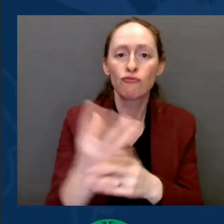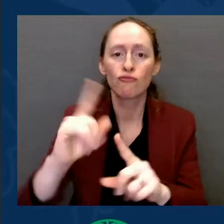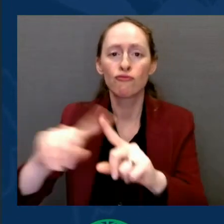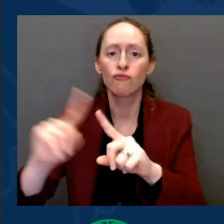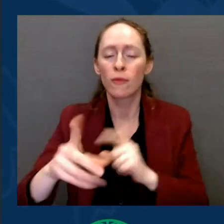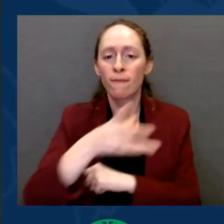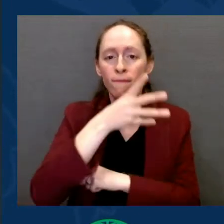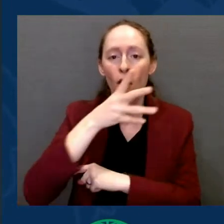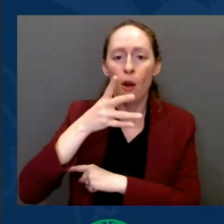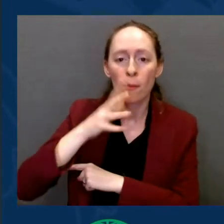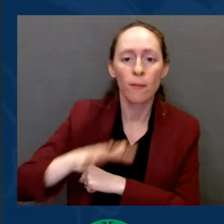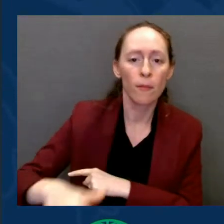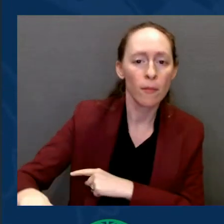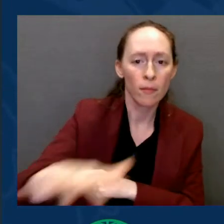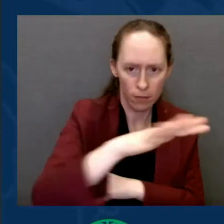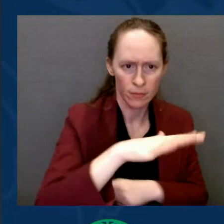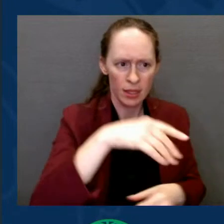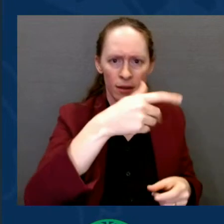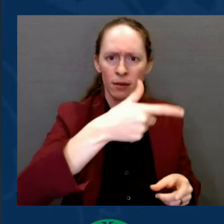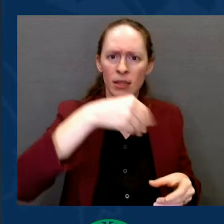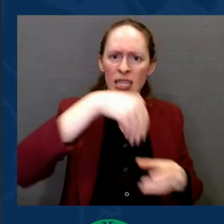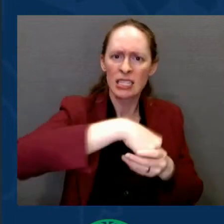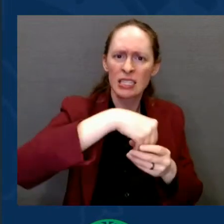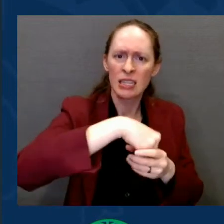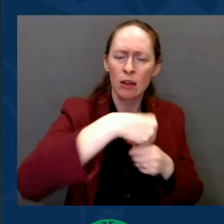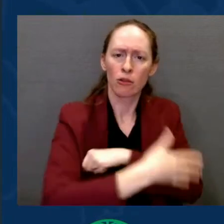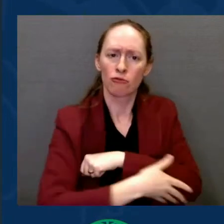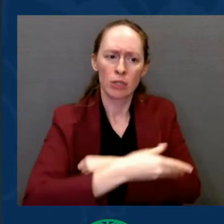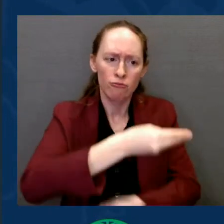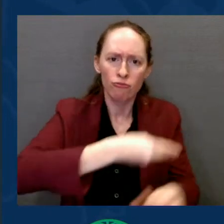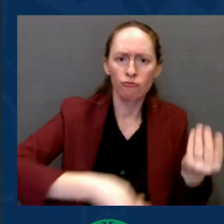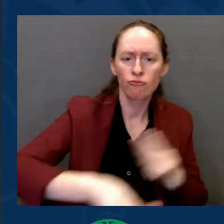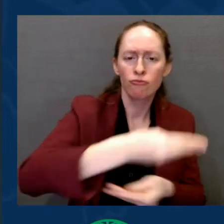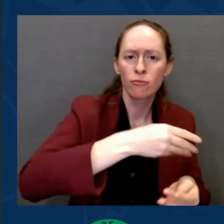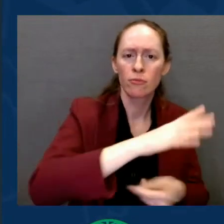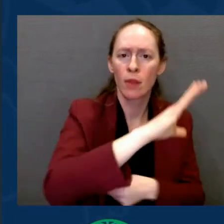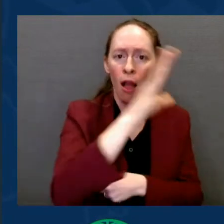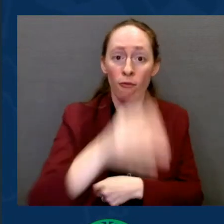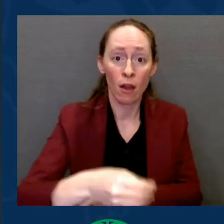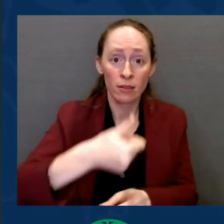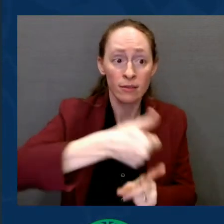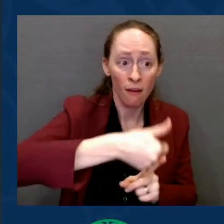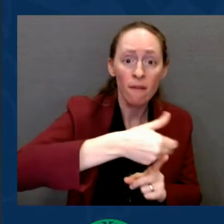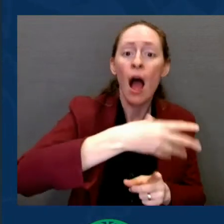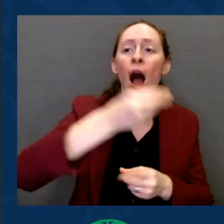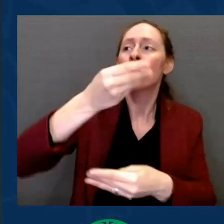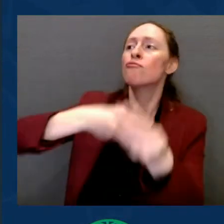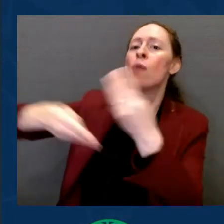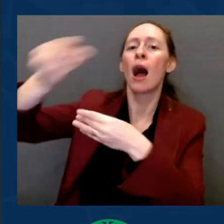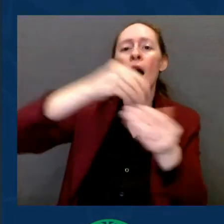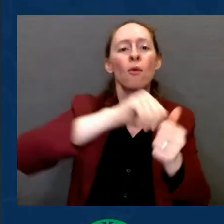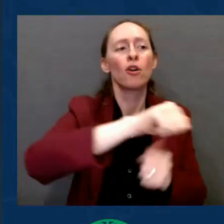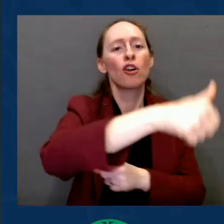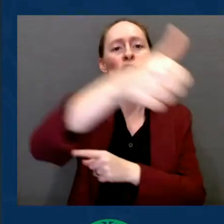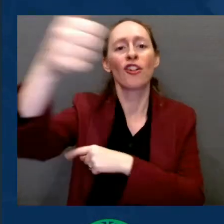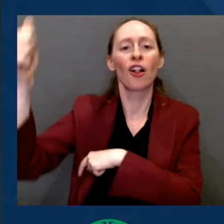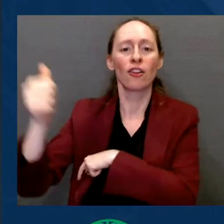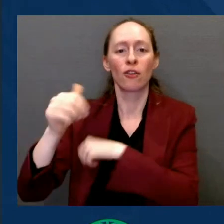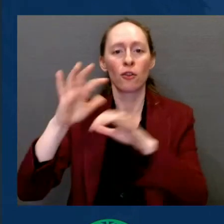A few days ago, President Sall was asked what's -- what success at this summit would look like.